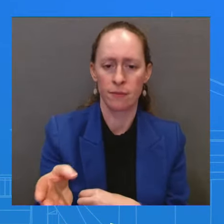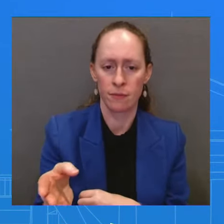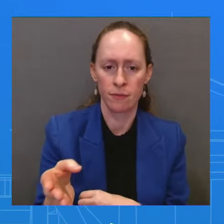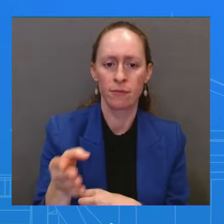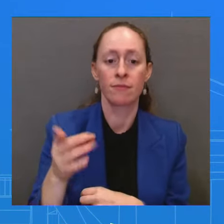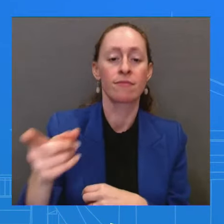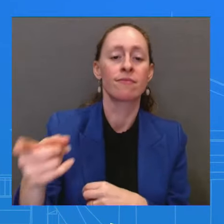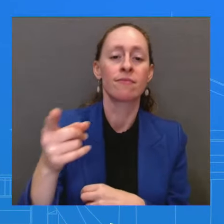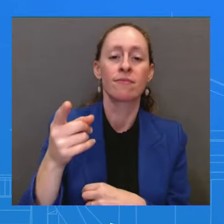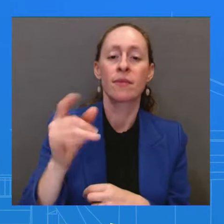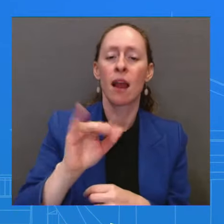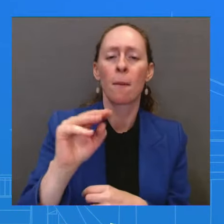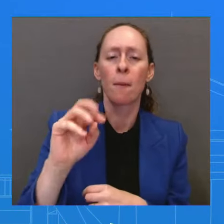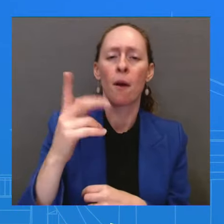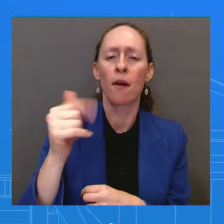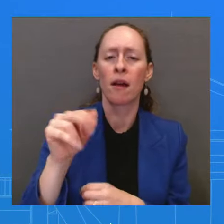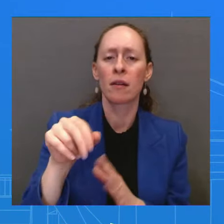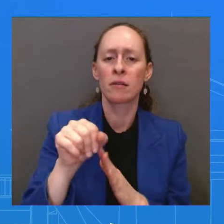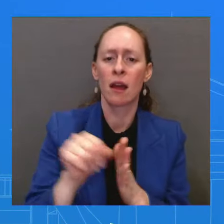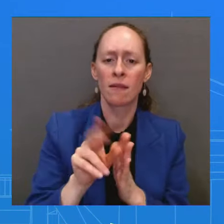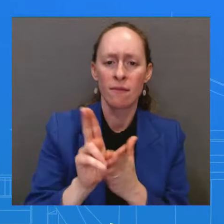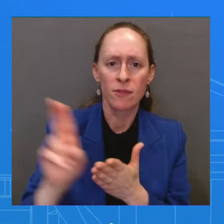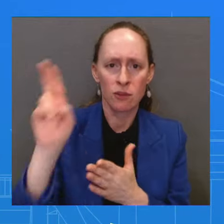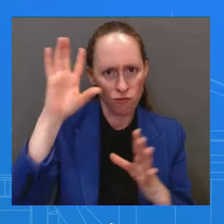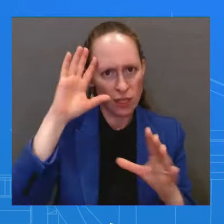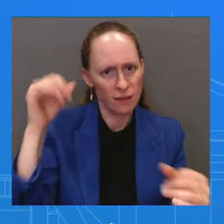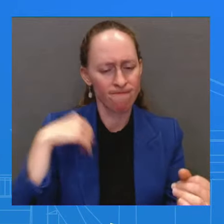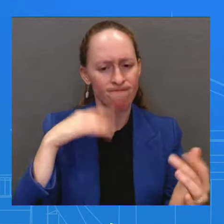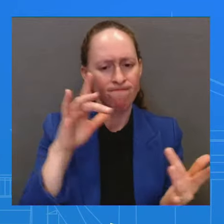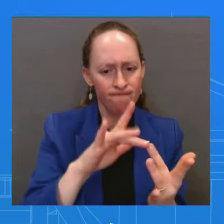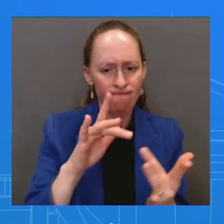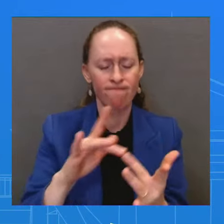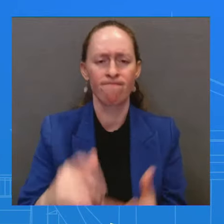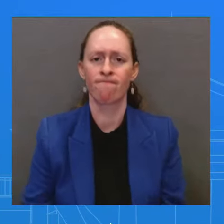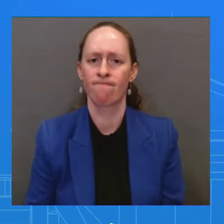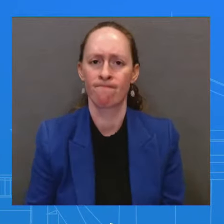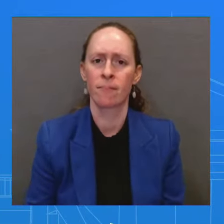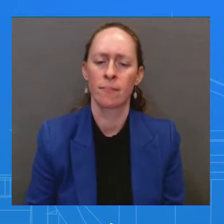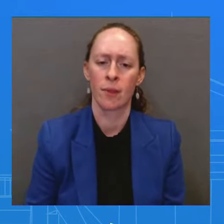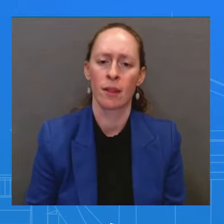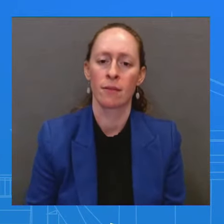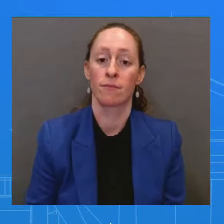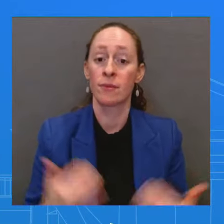ATF is actively assisting in the investigation as the -- as the search remains underway for the shooter.